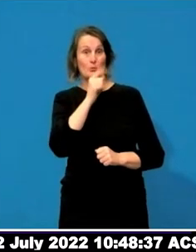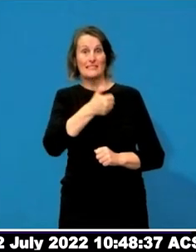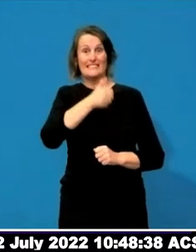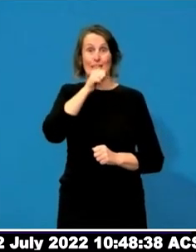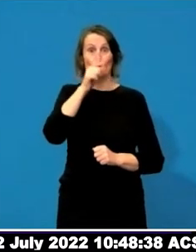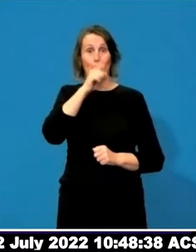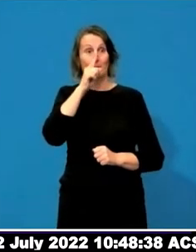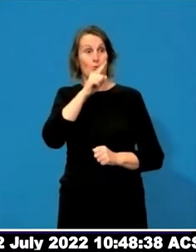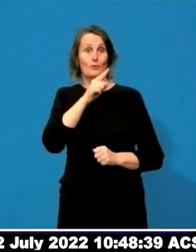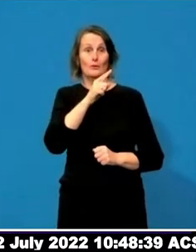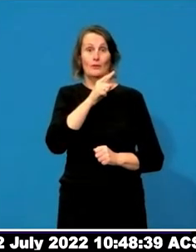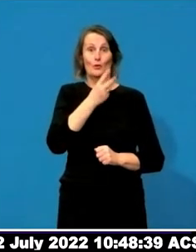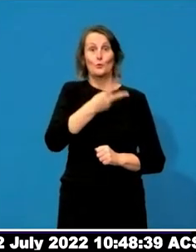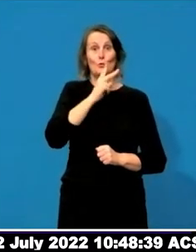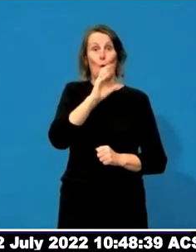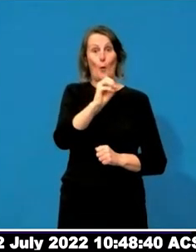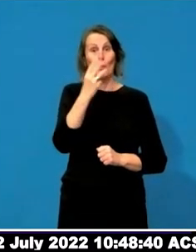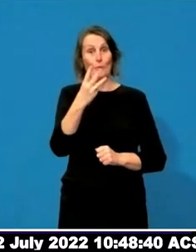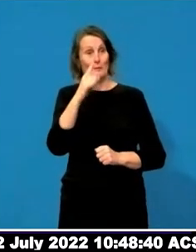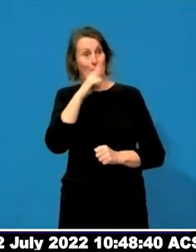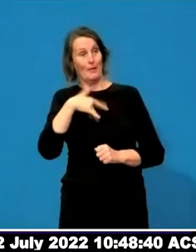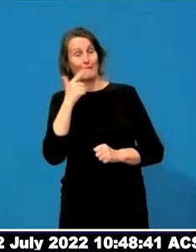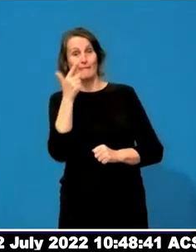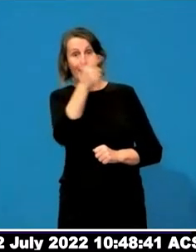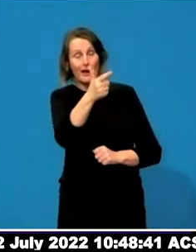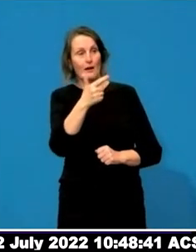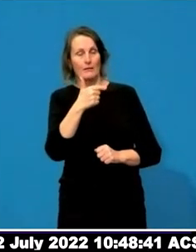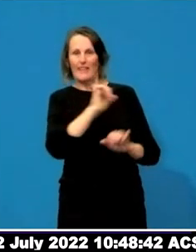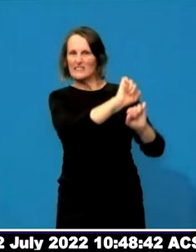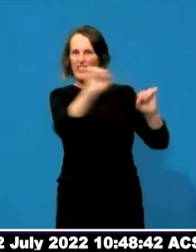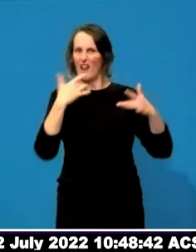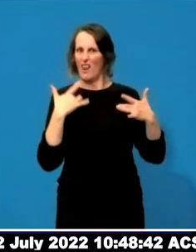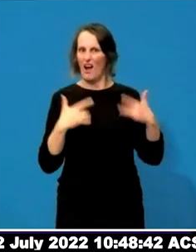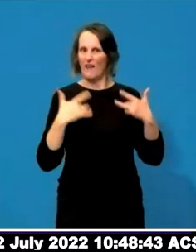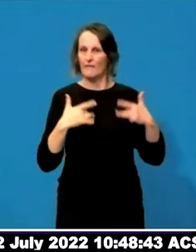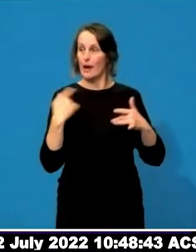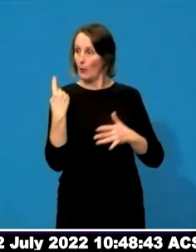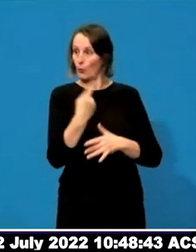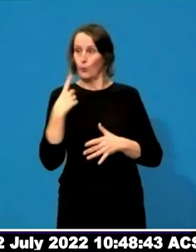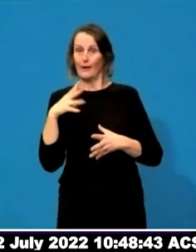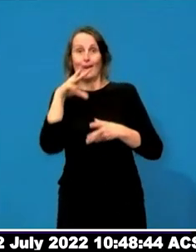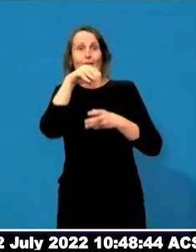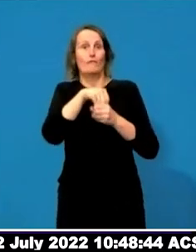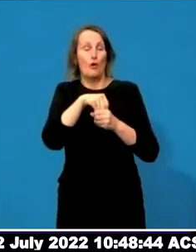that we are involved with by virtue of - of being their adult guardian,